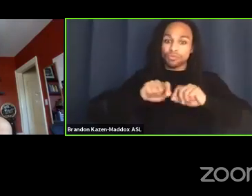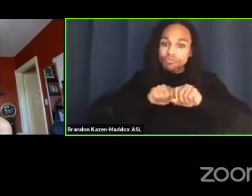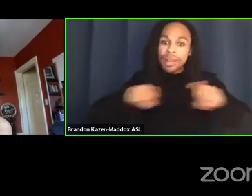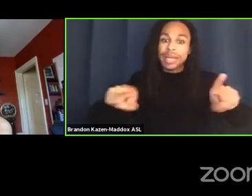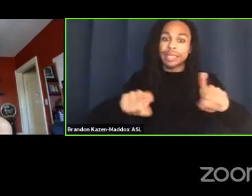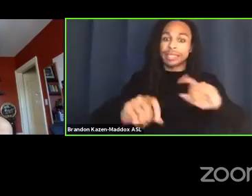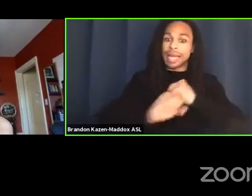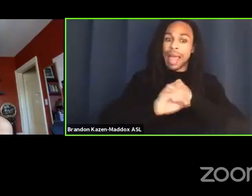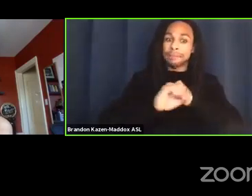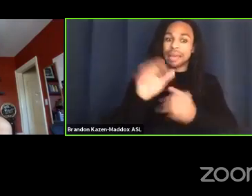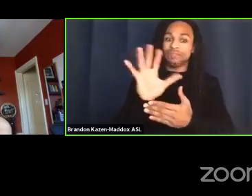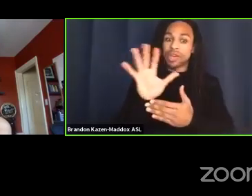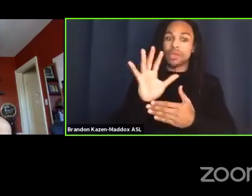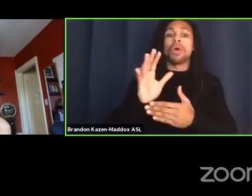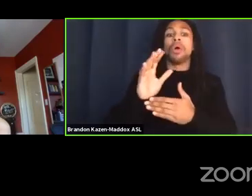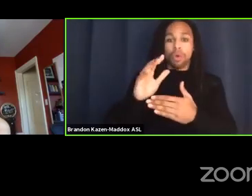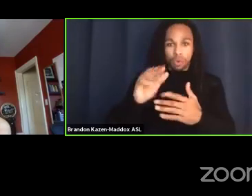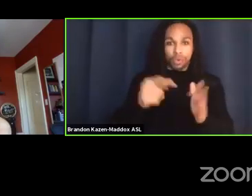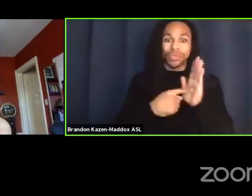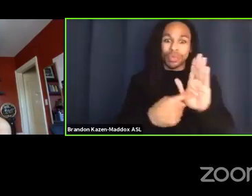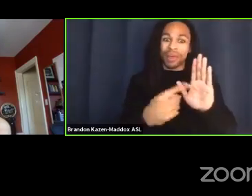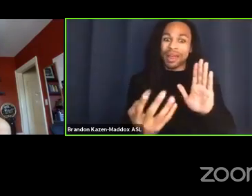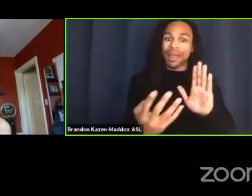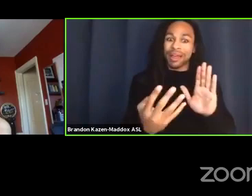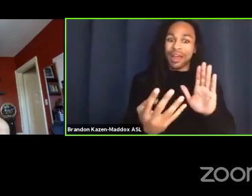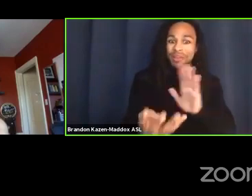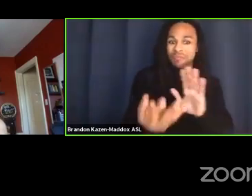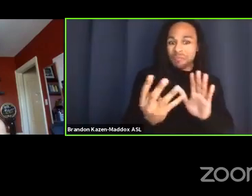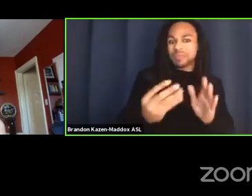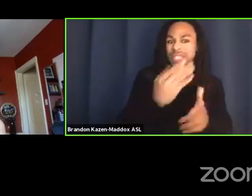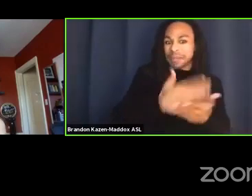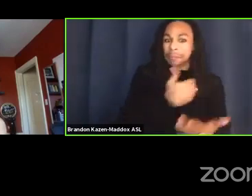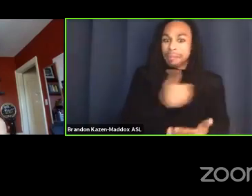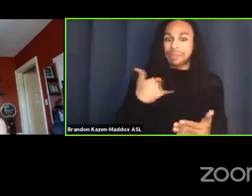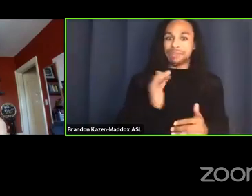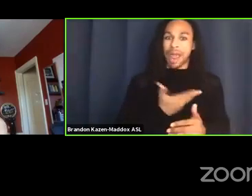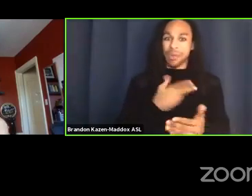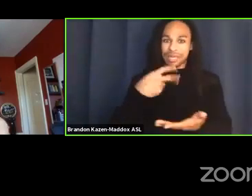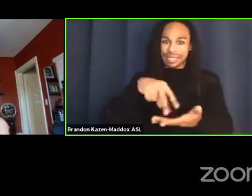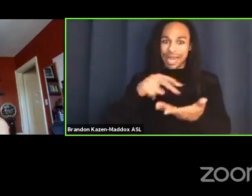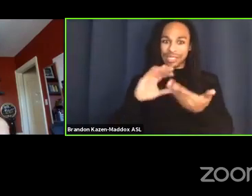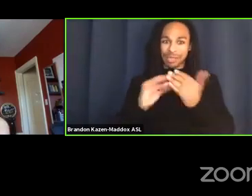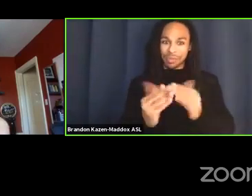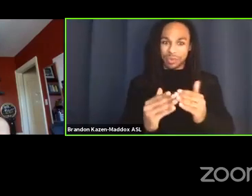the acknowledgment and integration of dance and artworkers into the decision making that